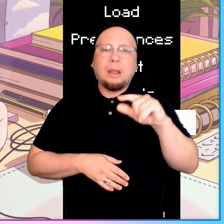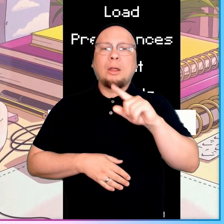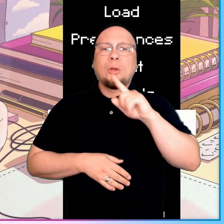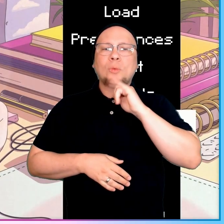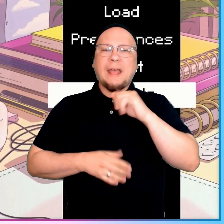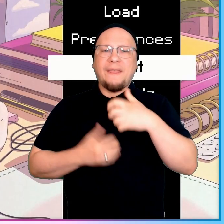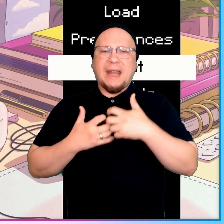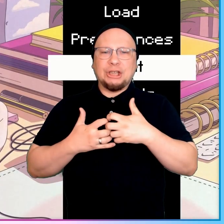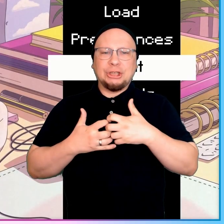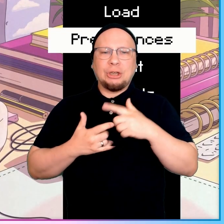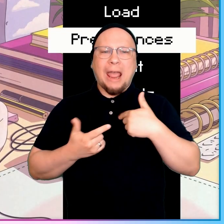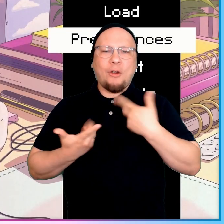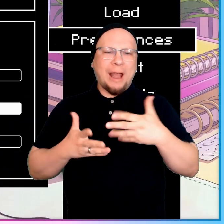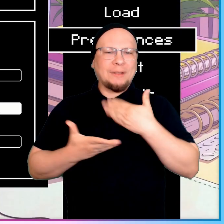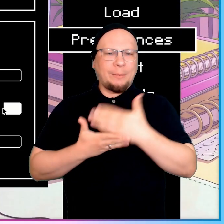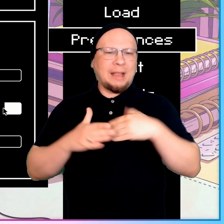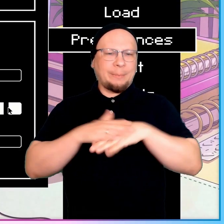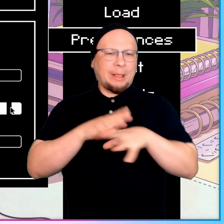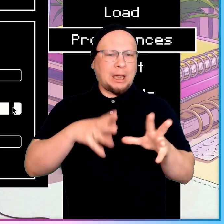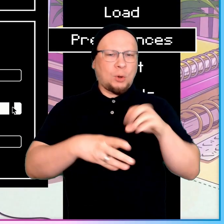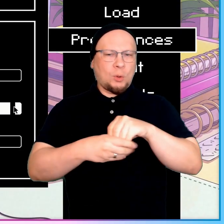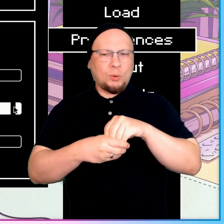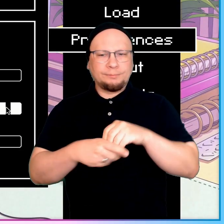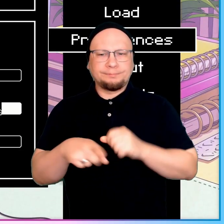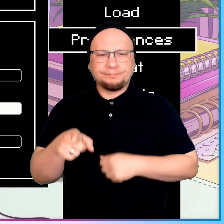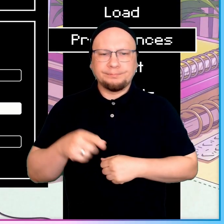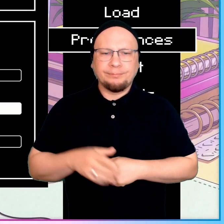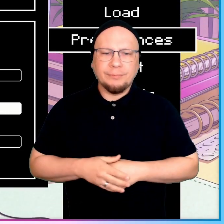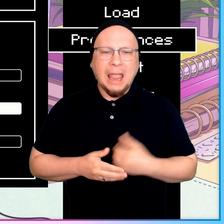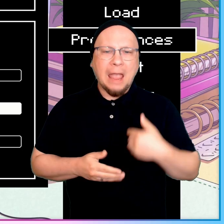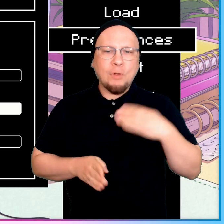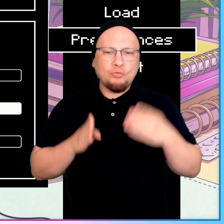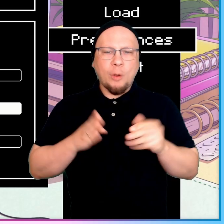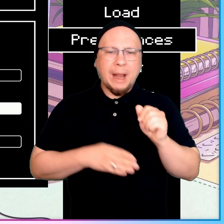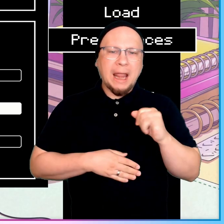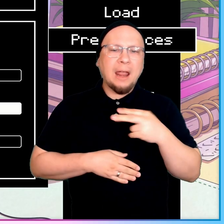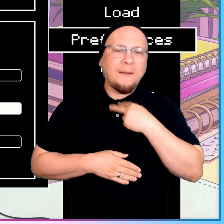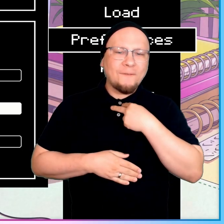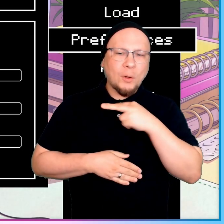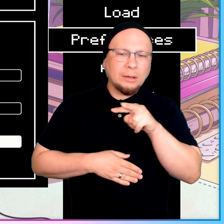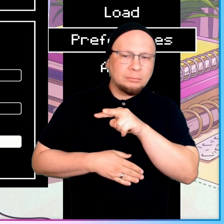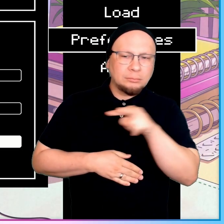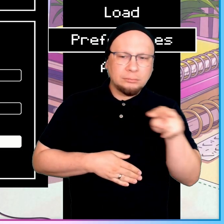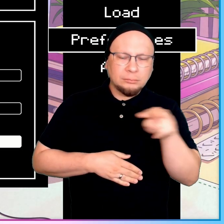accessibility features. There’s self voicing and separate volume bars for sound, music, and voice.